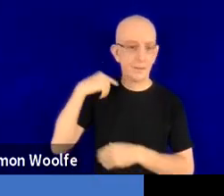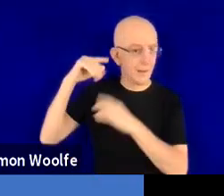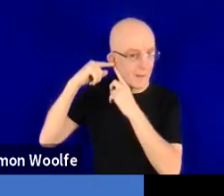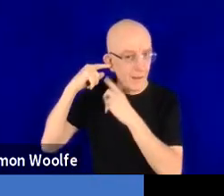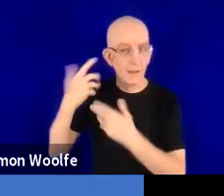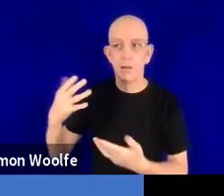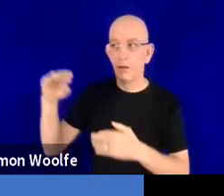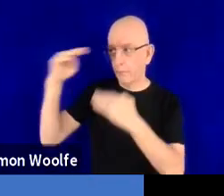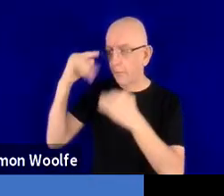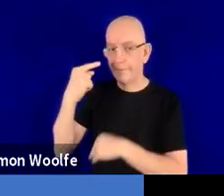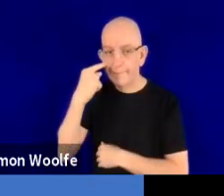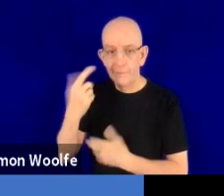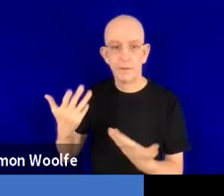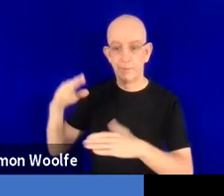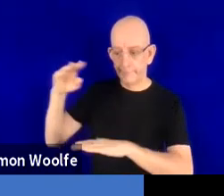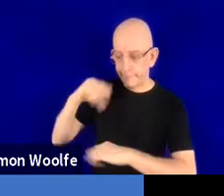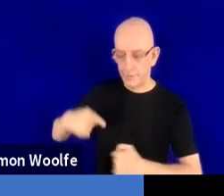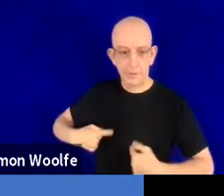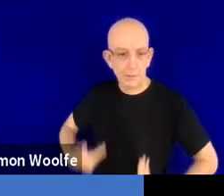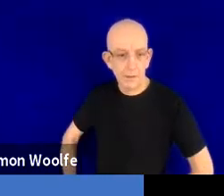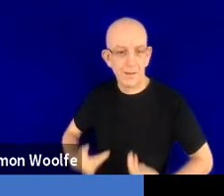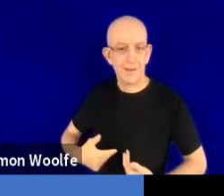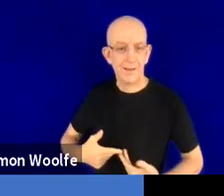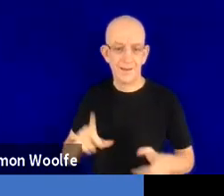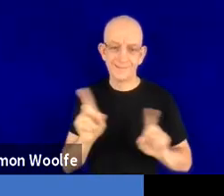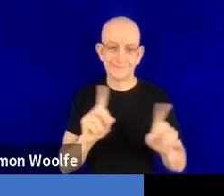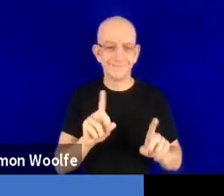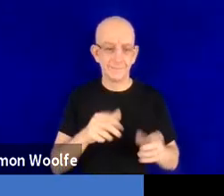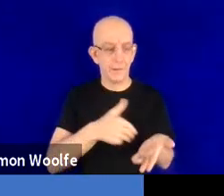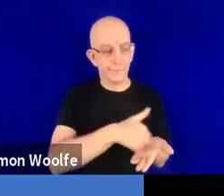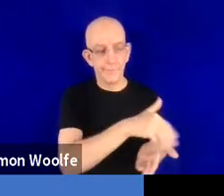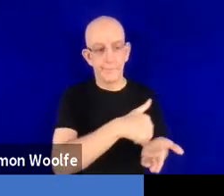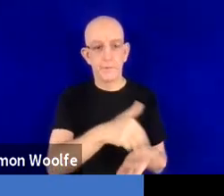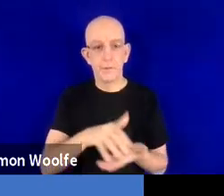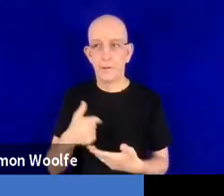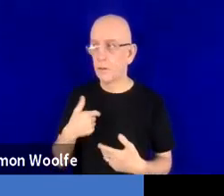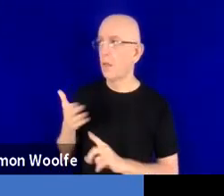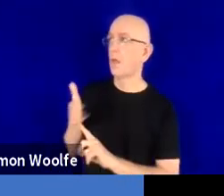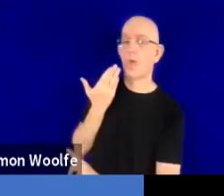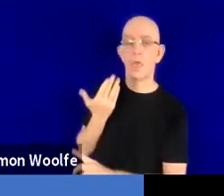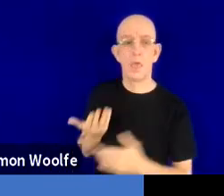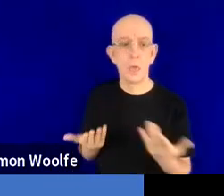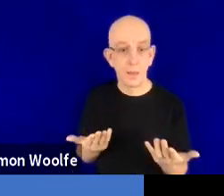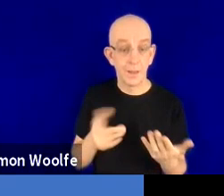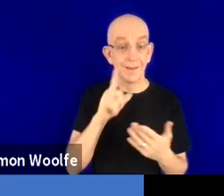while they may in principle be in place for persons with disability, then they're rarely kind of specifically designed to address their needs